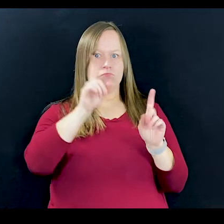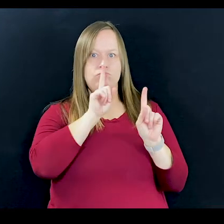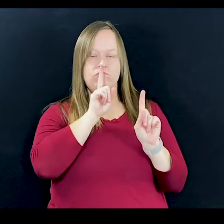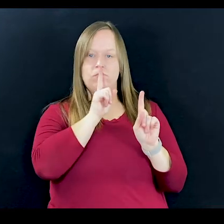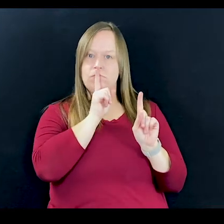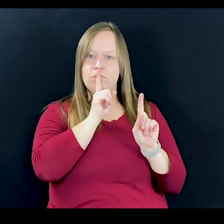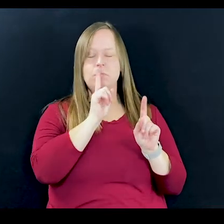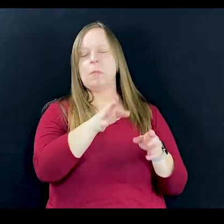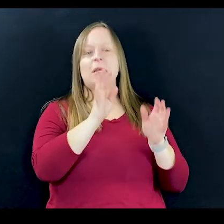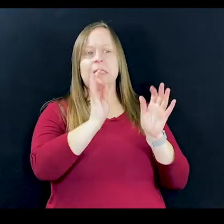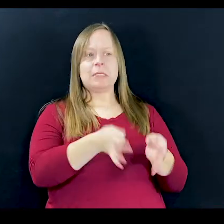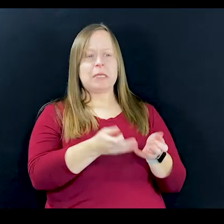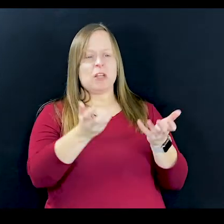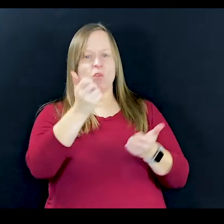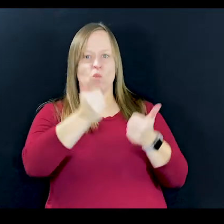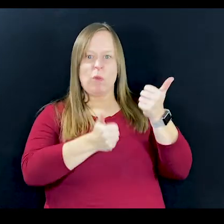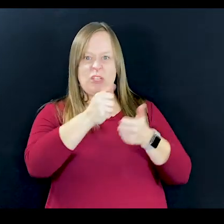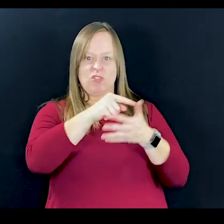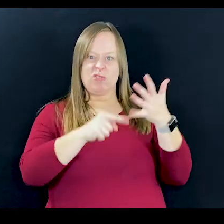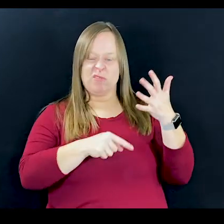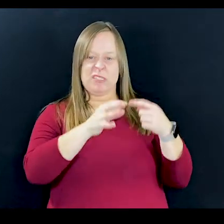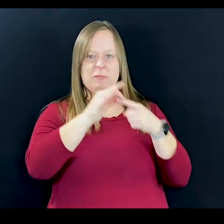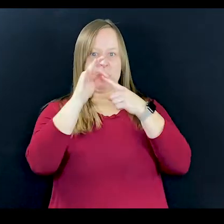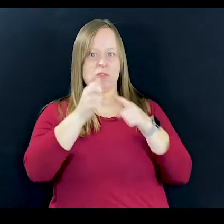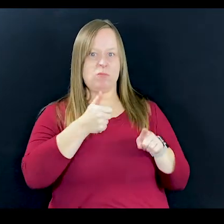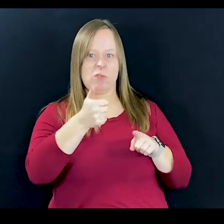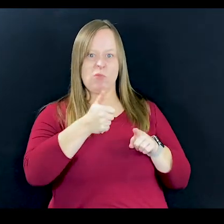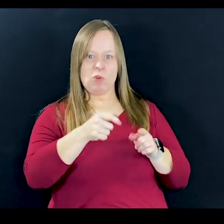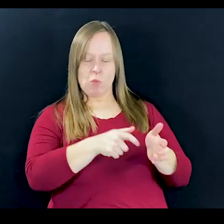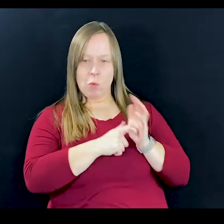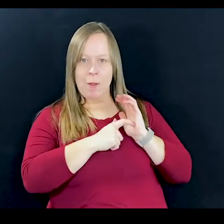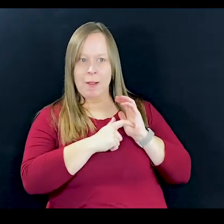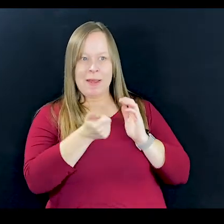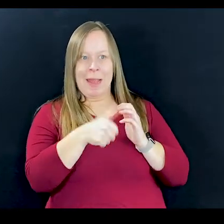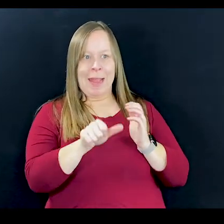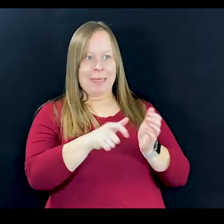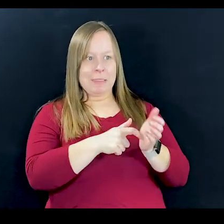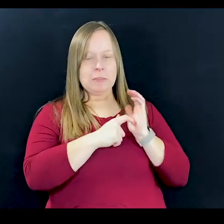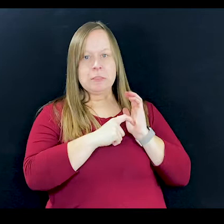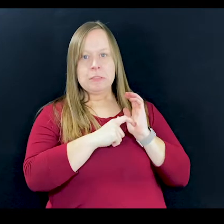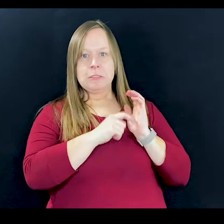parent. In deciding, what special transportation is required any needs of